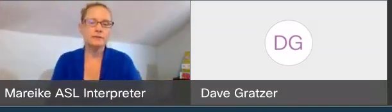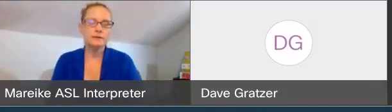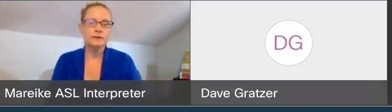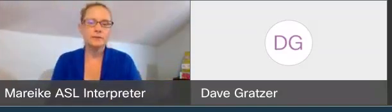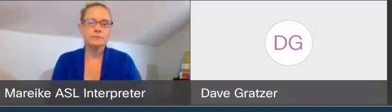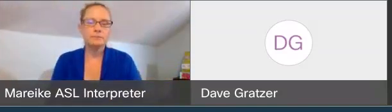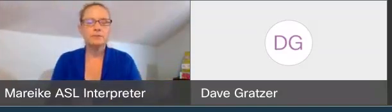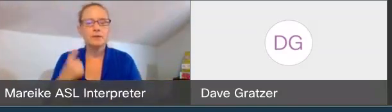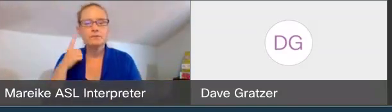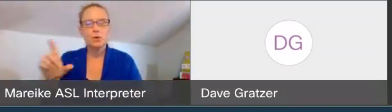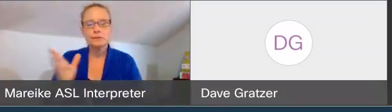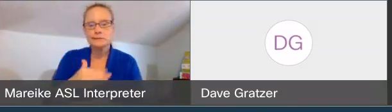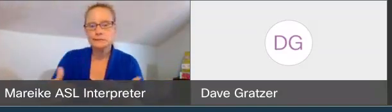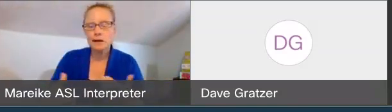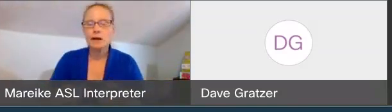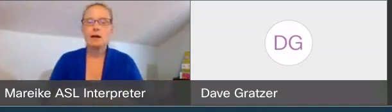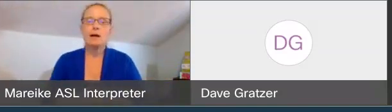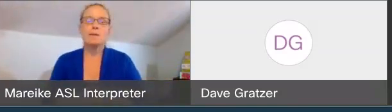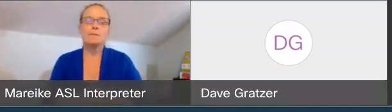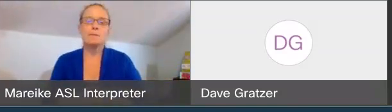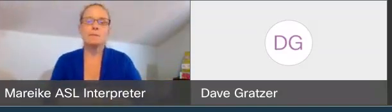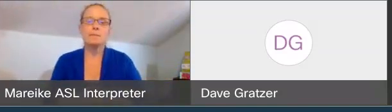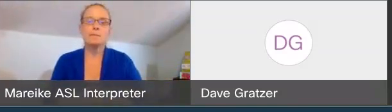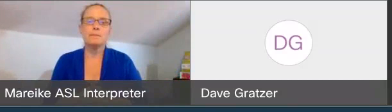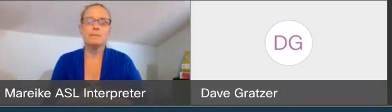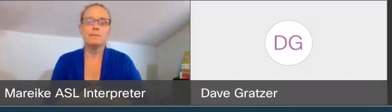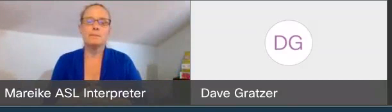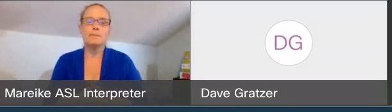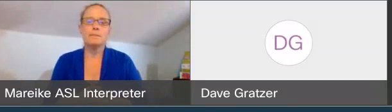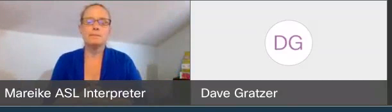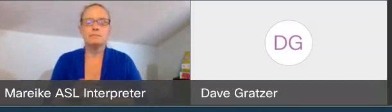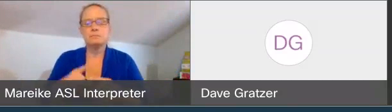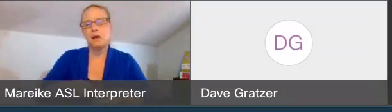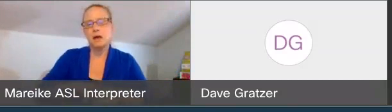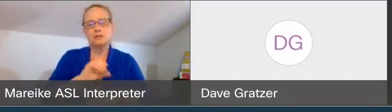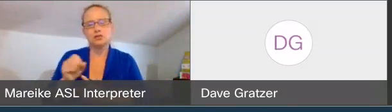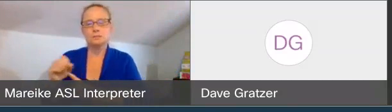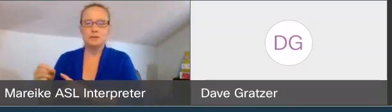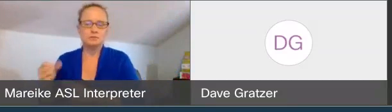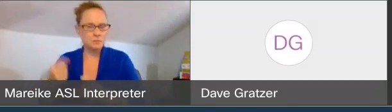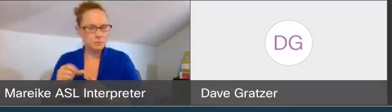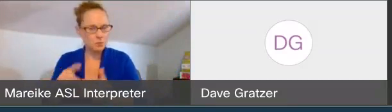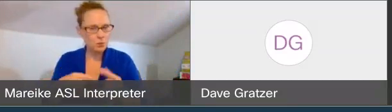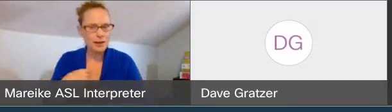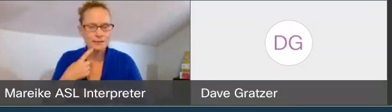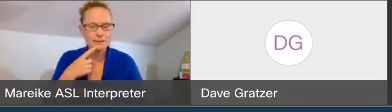for some under some circumstances remember when I said, you know, when you think about evidence